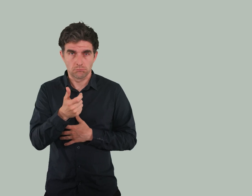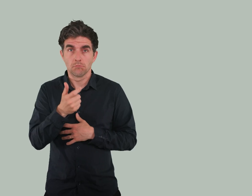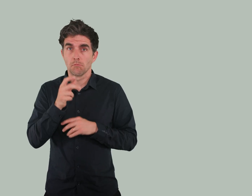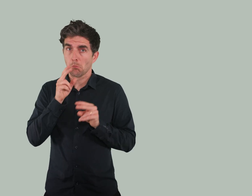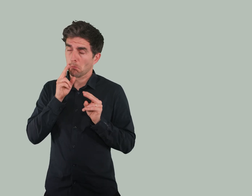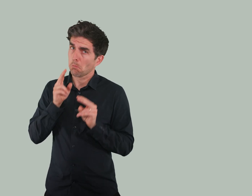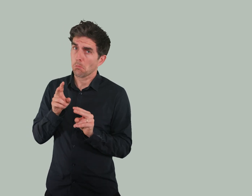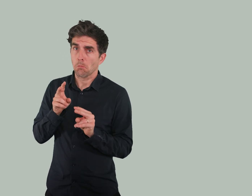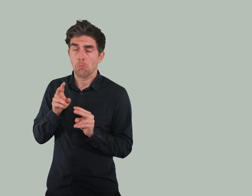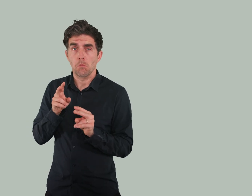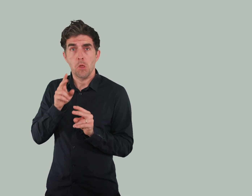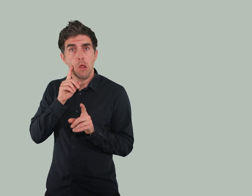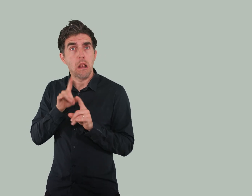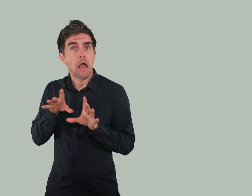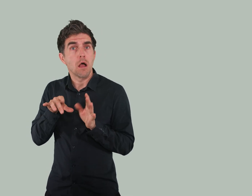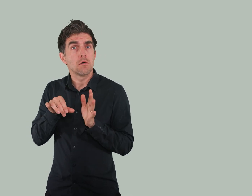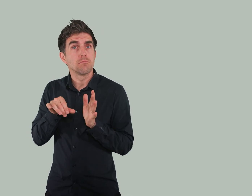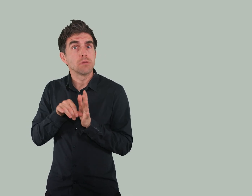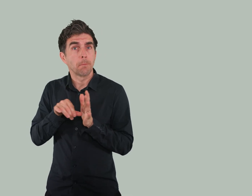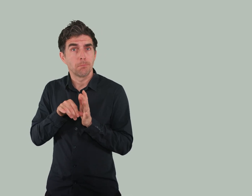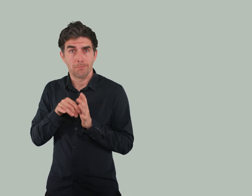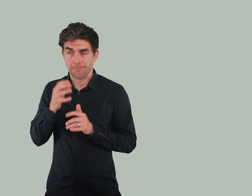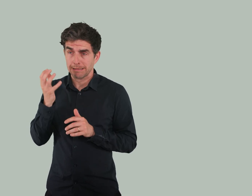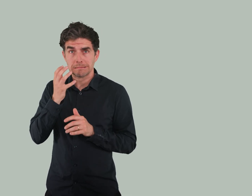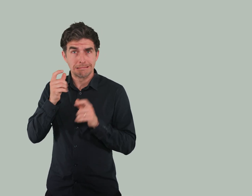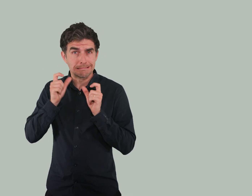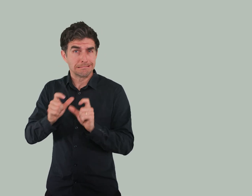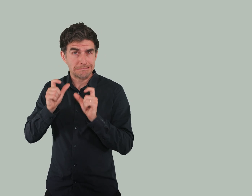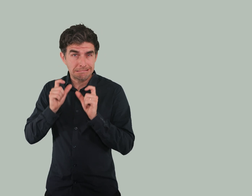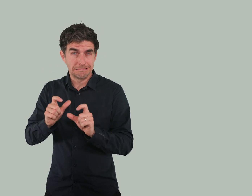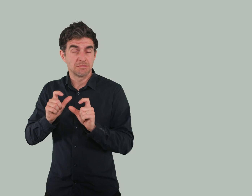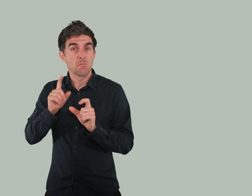On the surface, that can make the problem look persistent